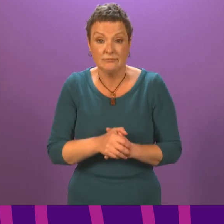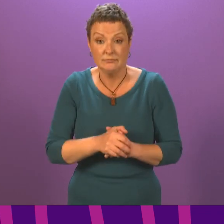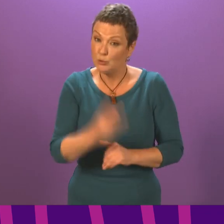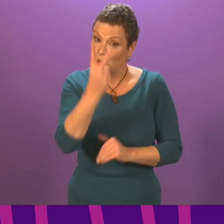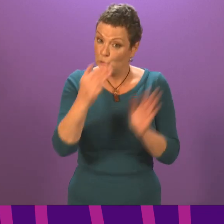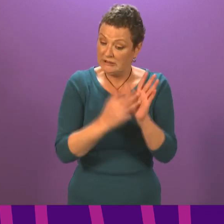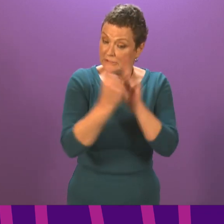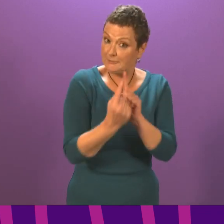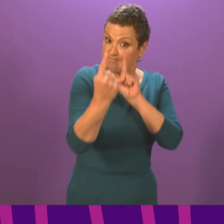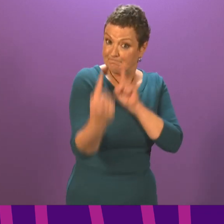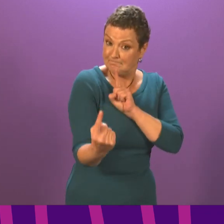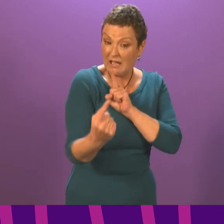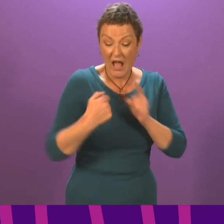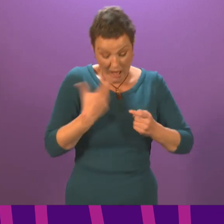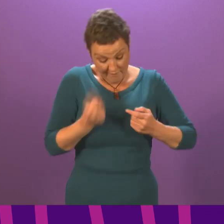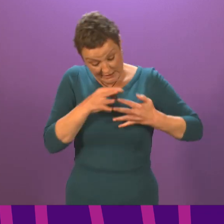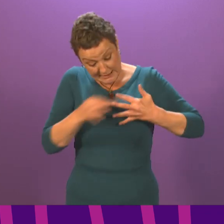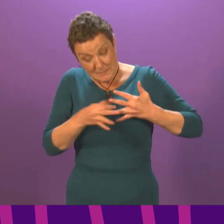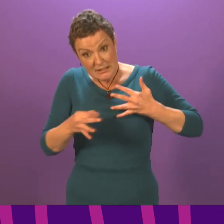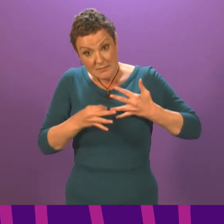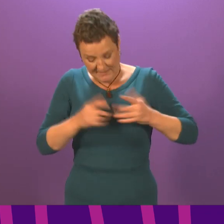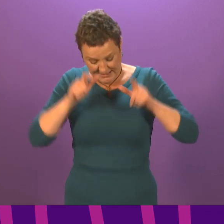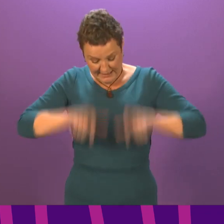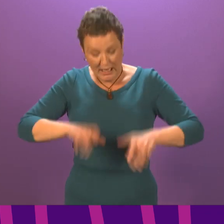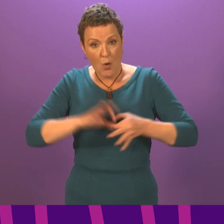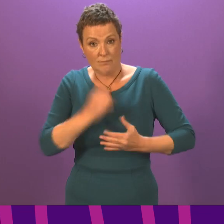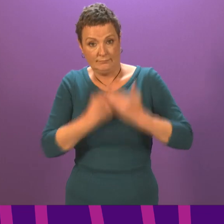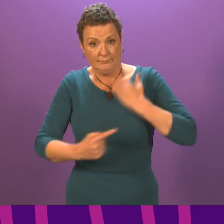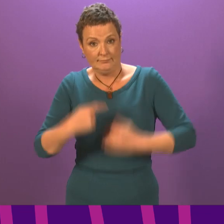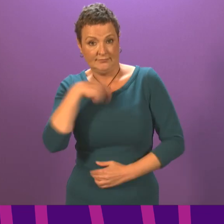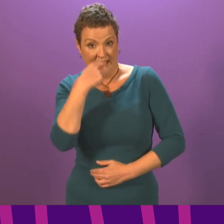keep to a 2m distance; and self-isolate and get tested if you have symptoms. Sticking